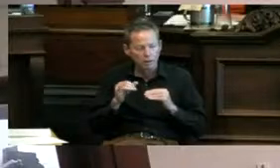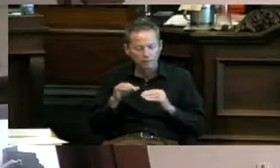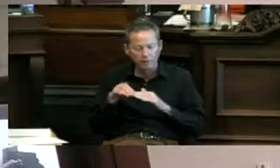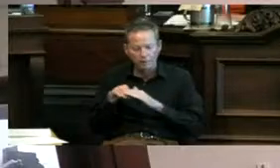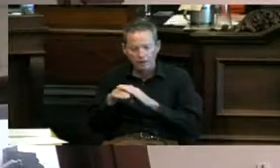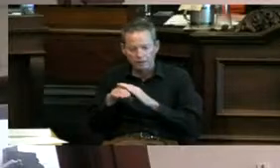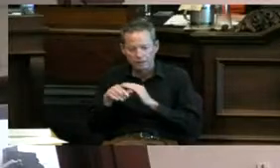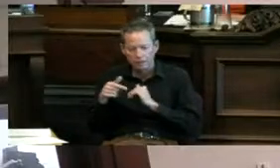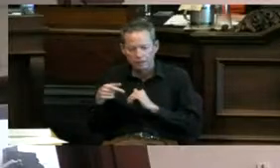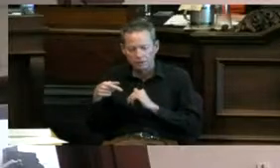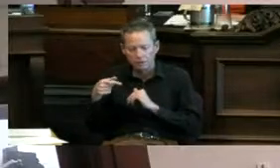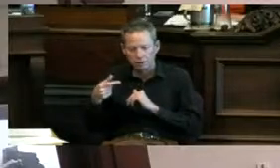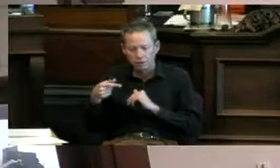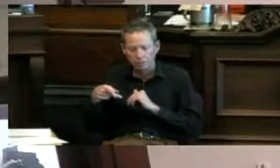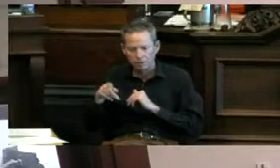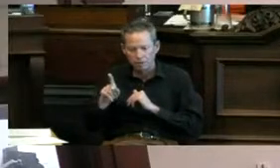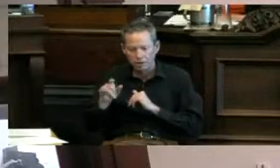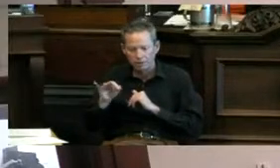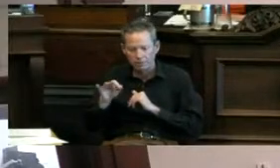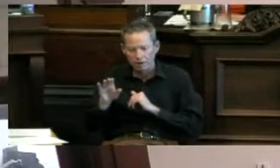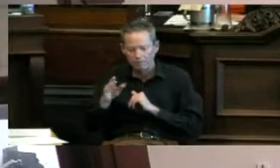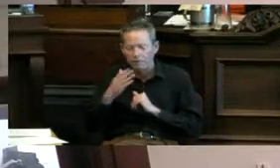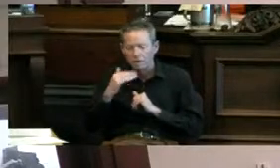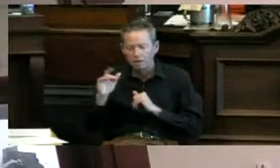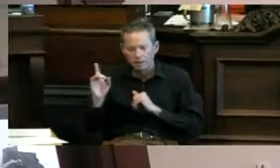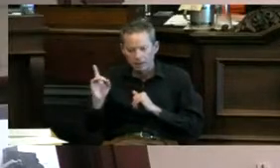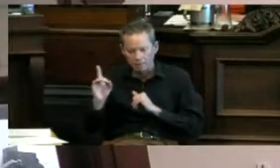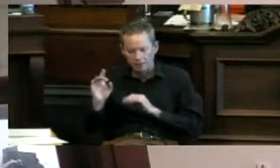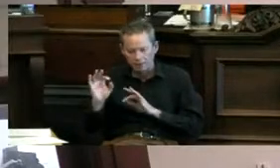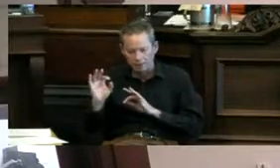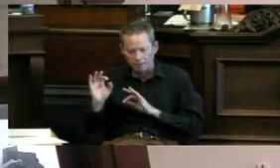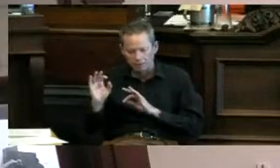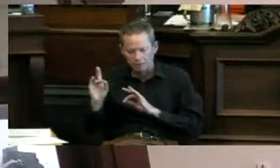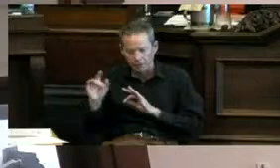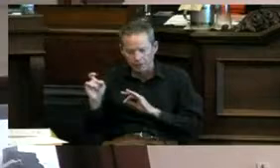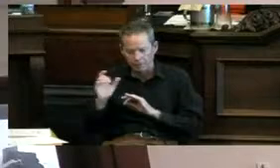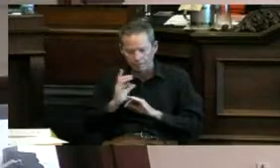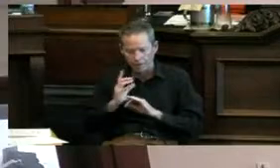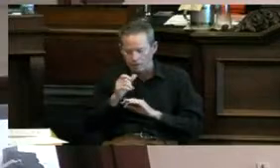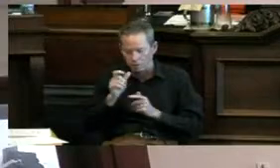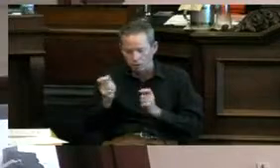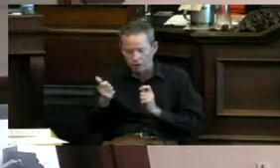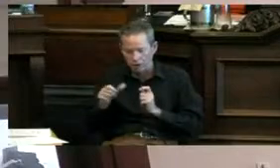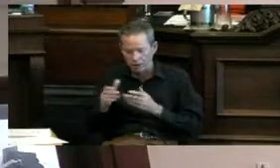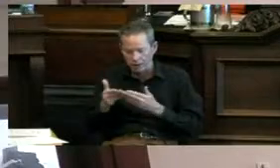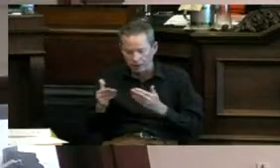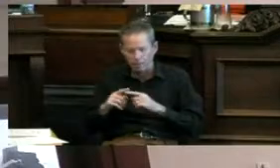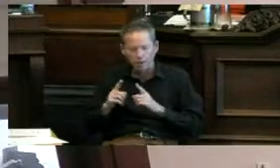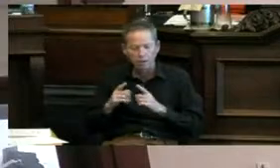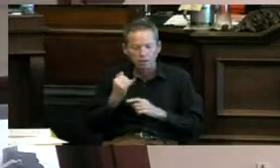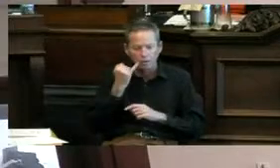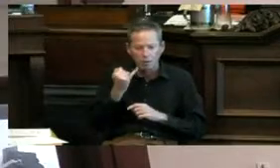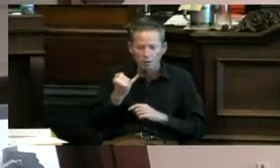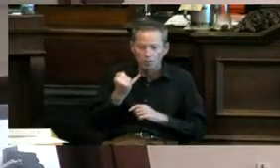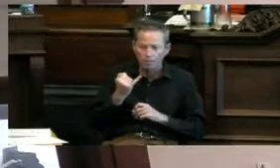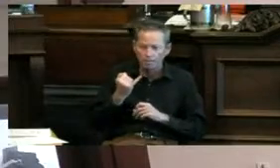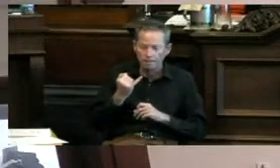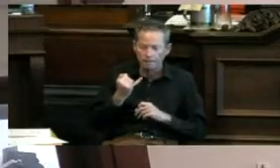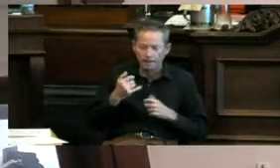loss, as opposed to because you're saying, okay, well, you can get you can access the gp1 if you have the diabetes